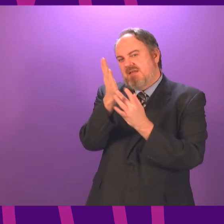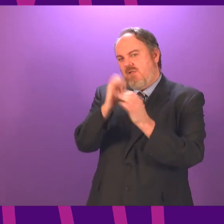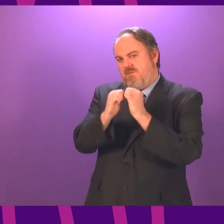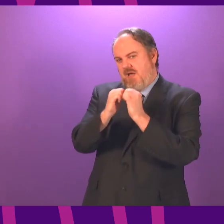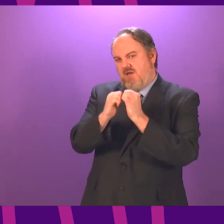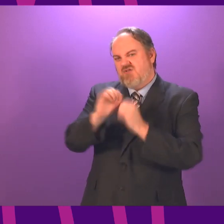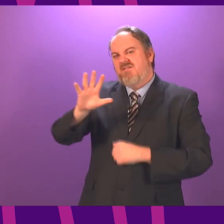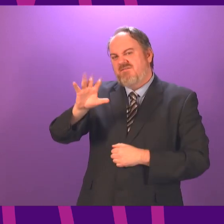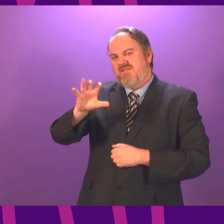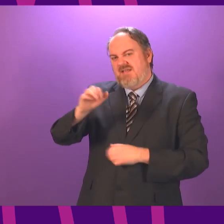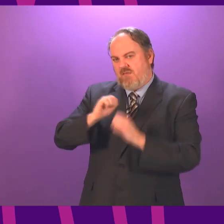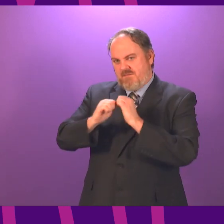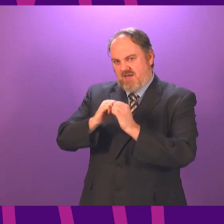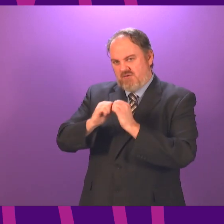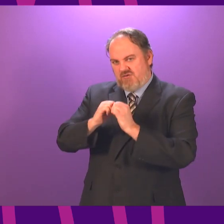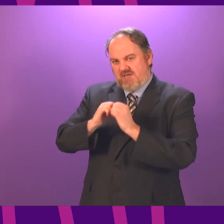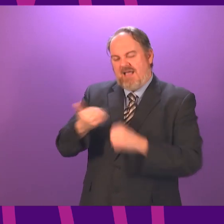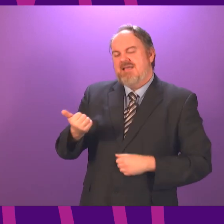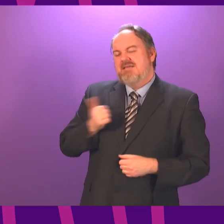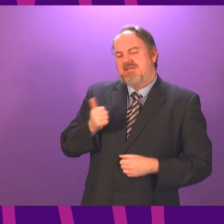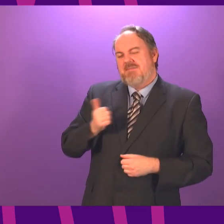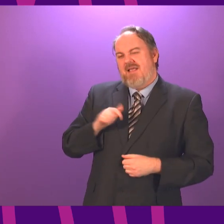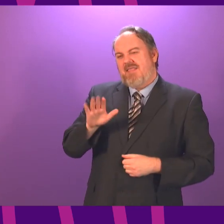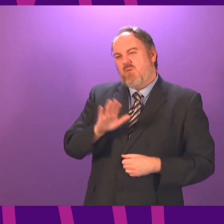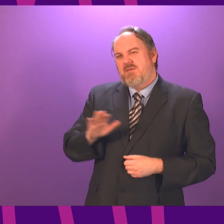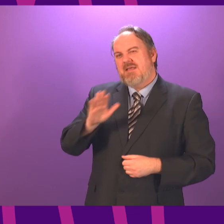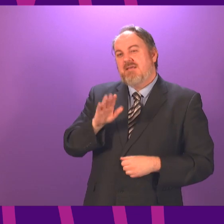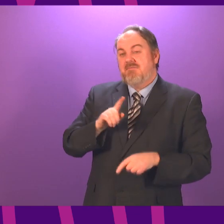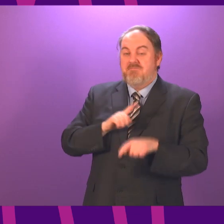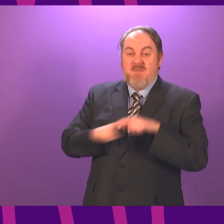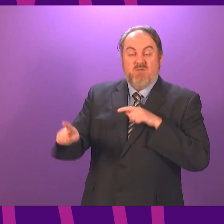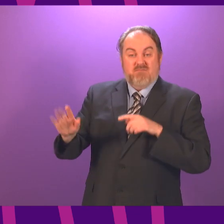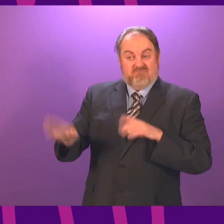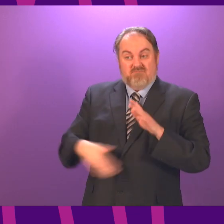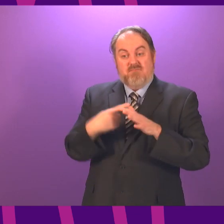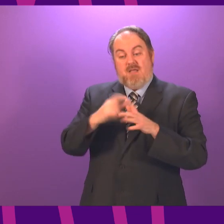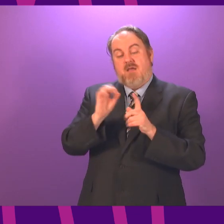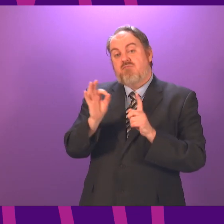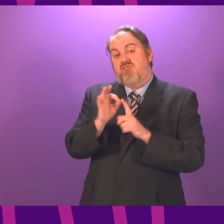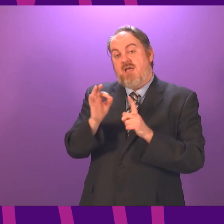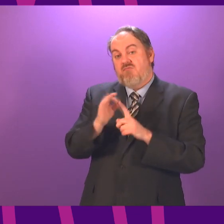that that will be for at least the rest of the primary school years and as many of the